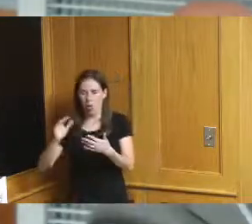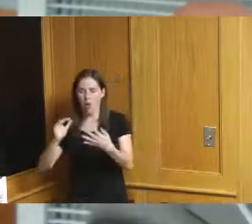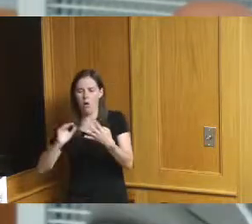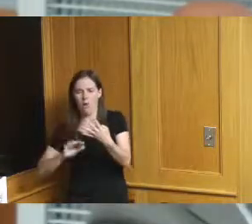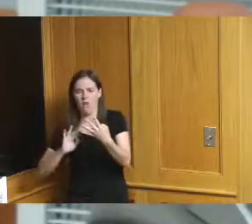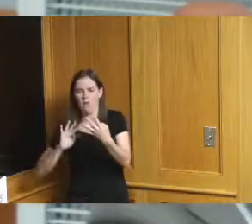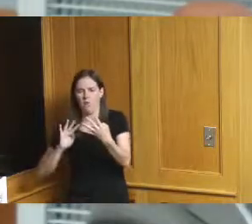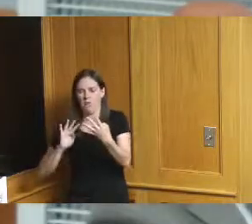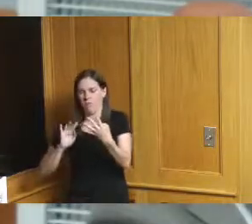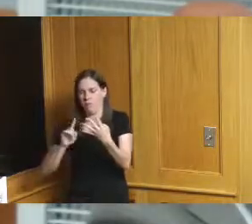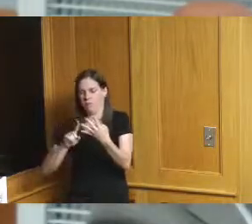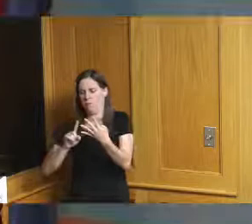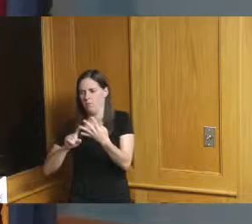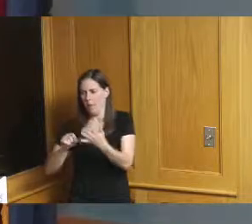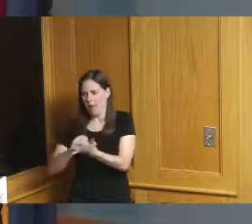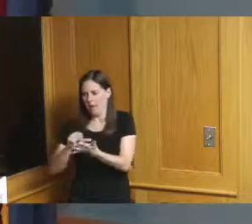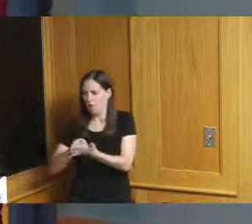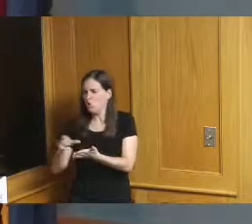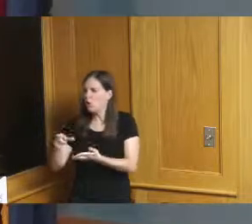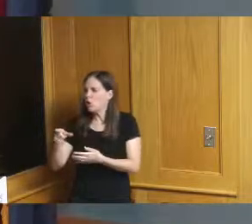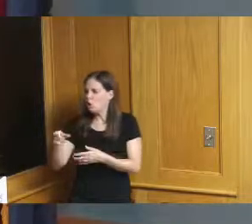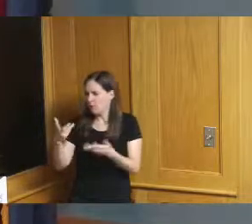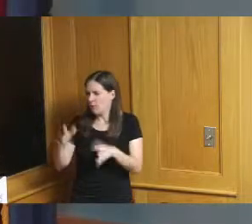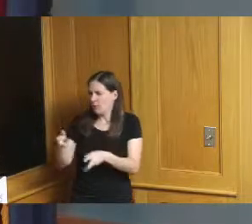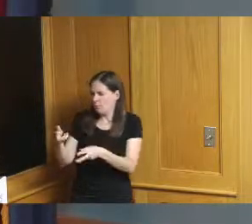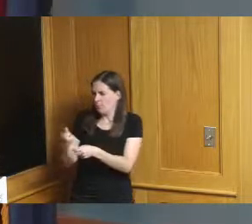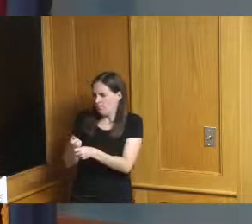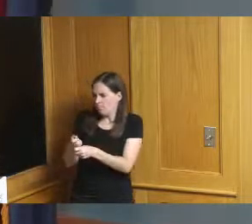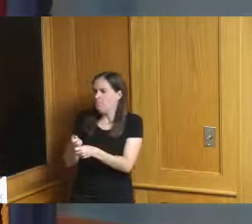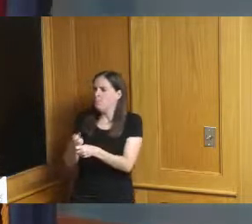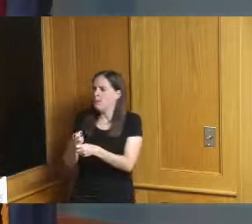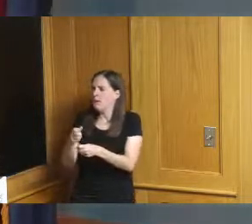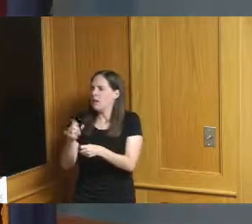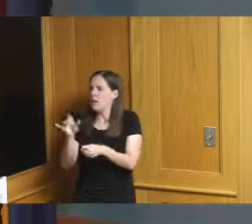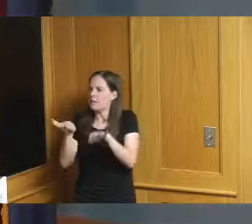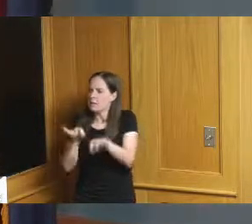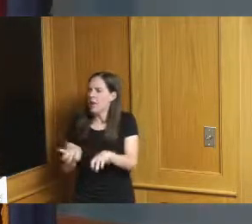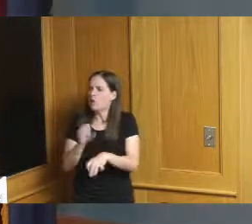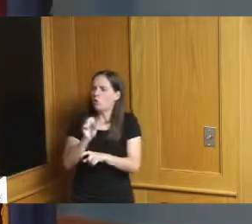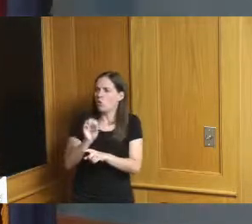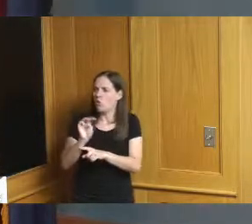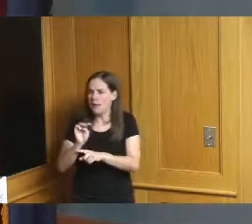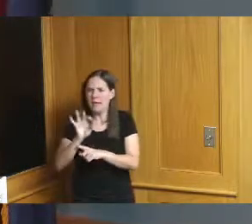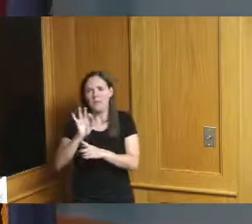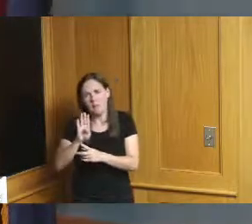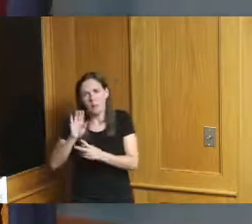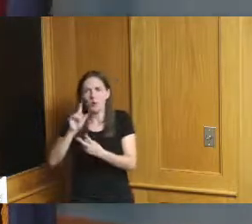um you did a summary of social media and what people have given you feedback about